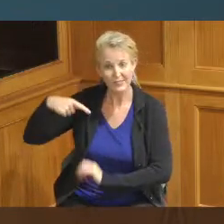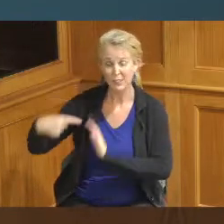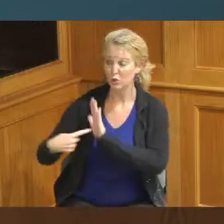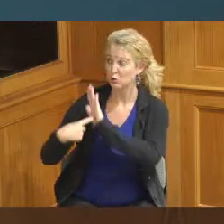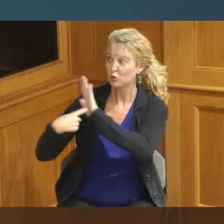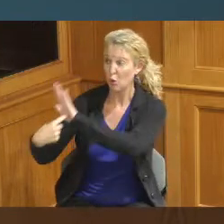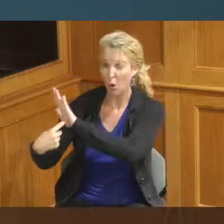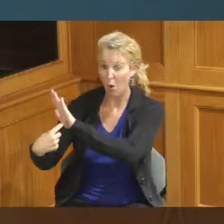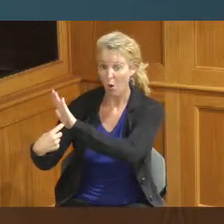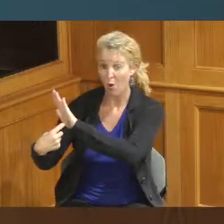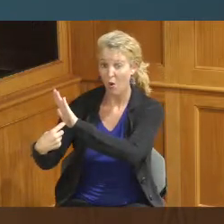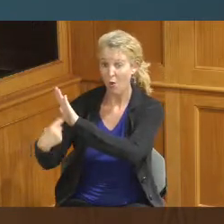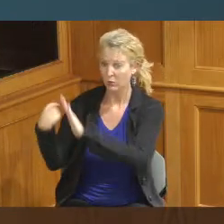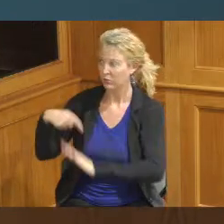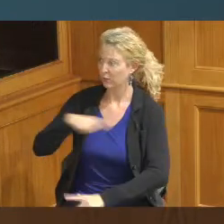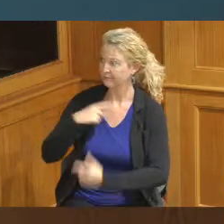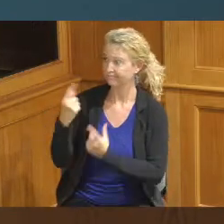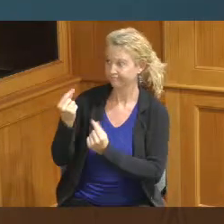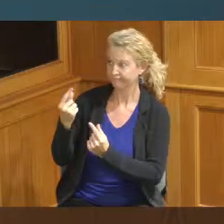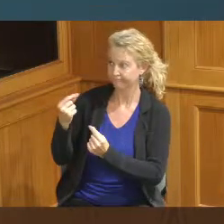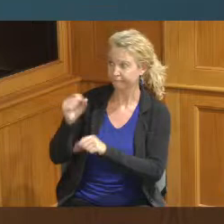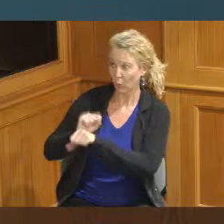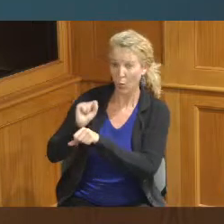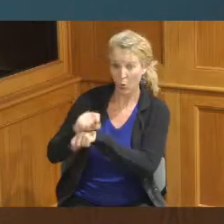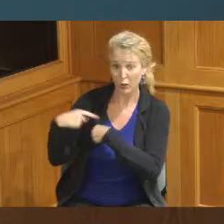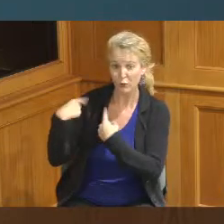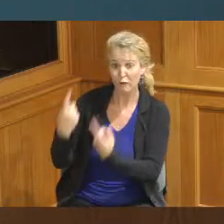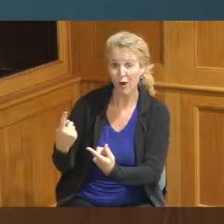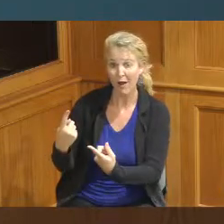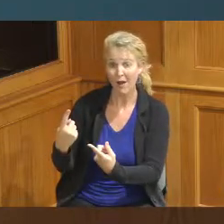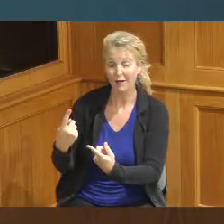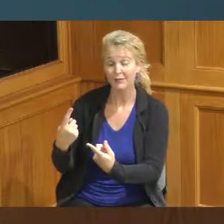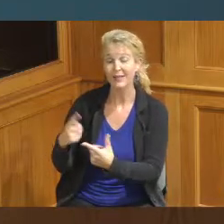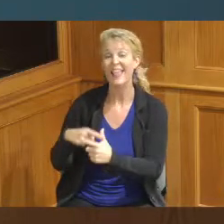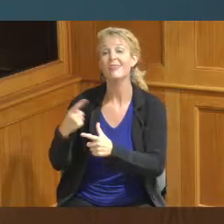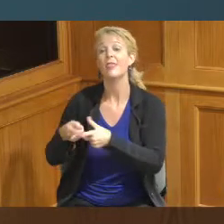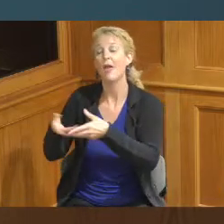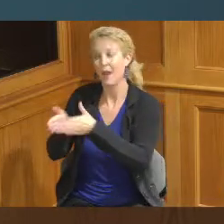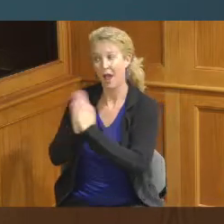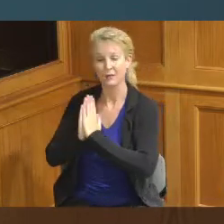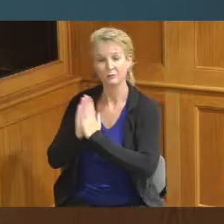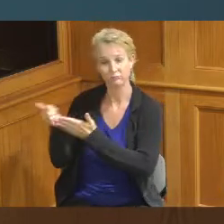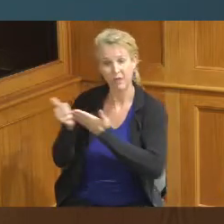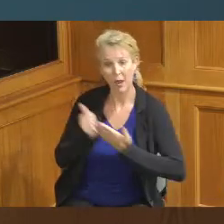for something to report on what we actually did and this board has done some remarkable stuff $40